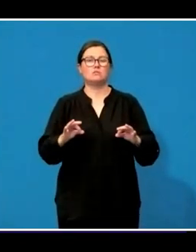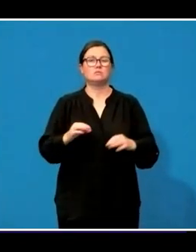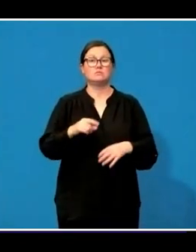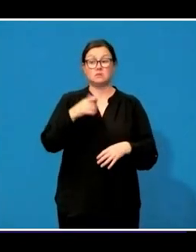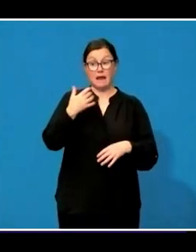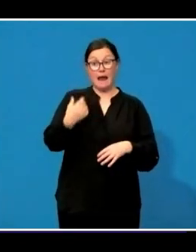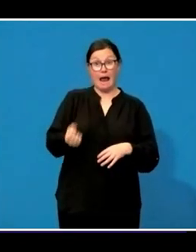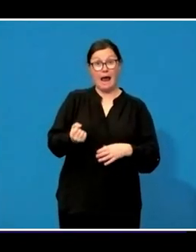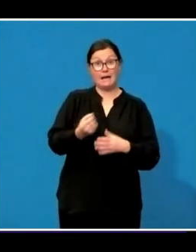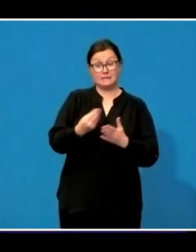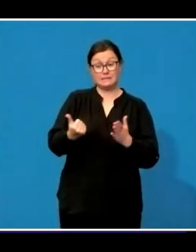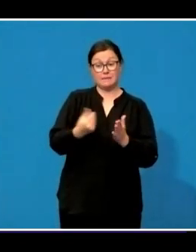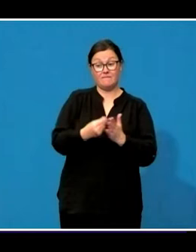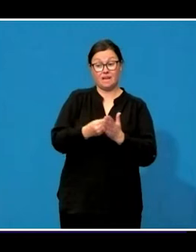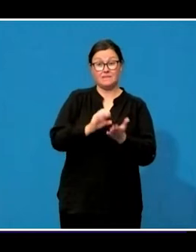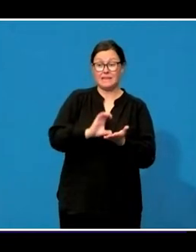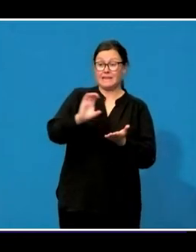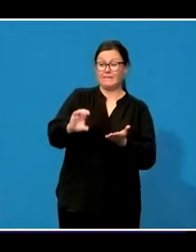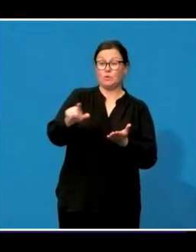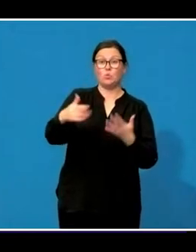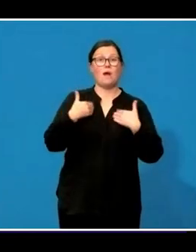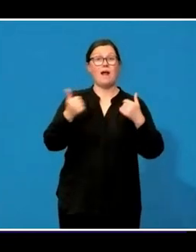health organisation, but it wasn't enough to be able to continue it.